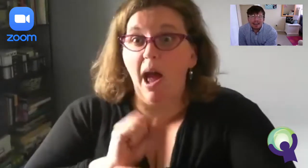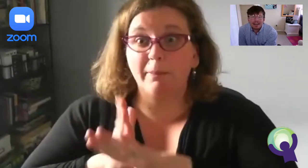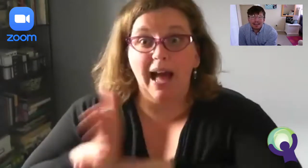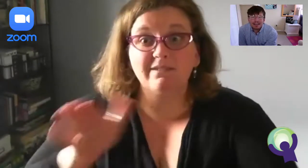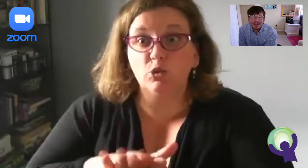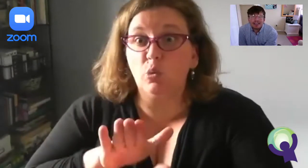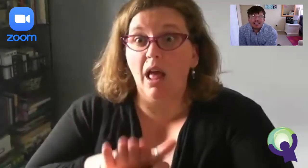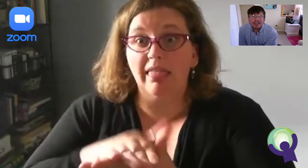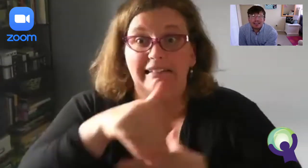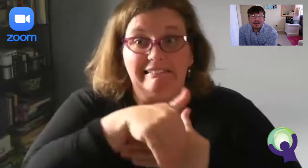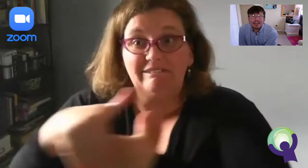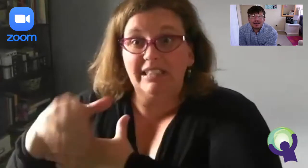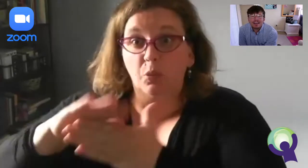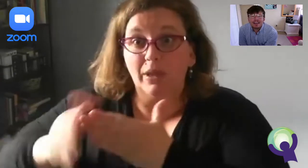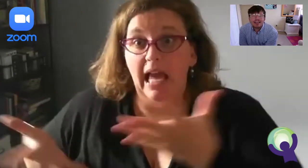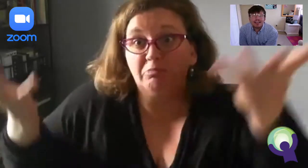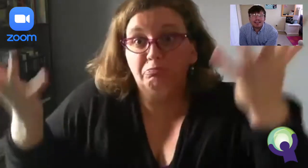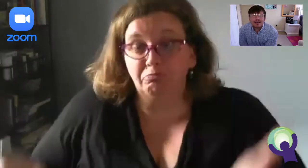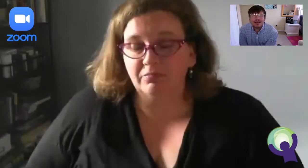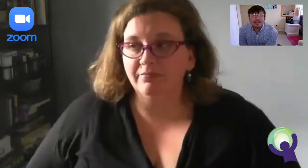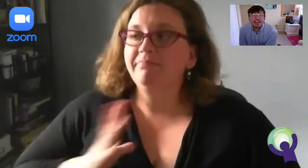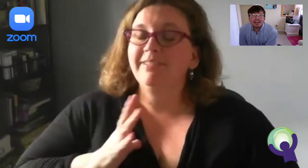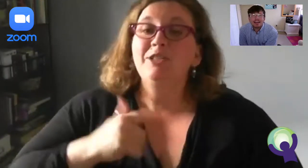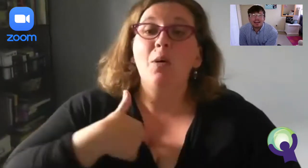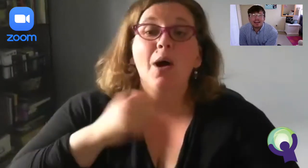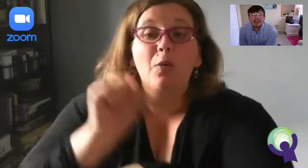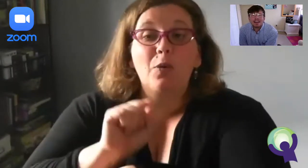know what I was going to do. So i needed a job--like